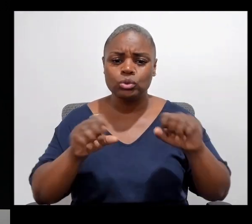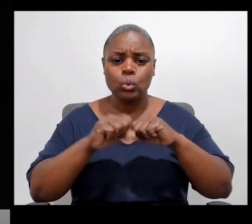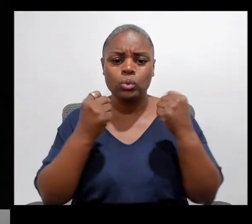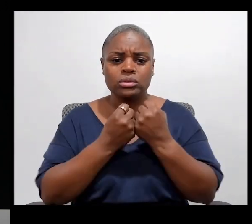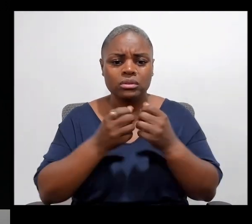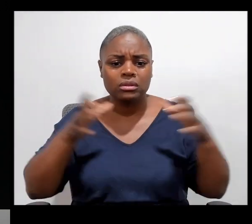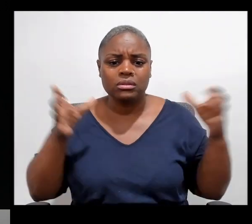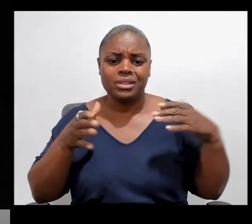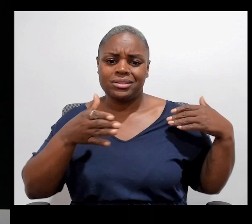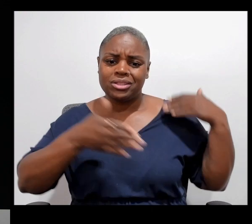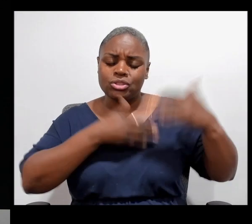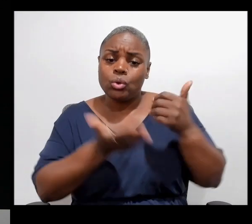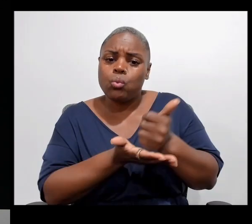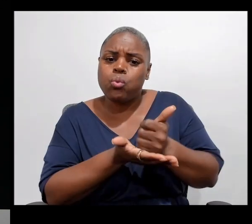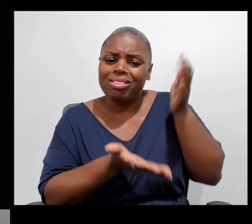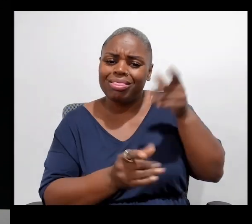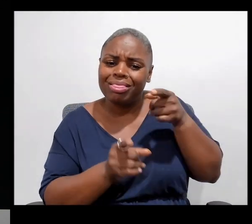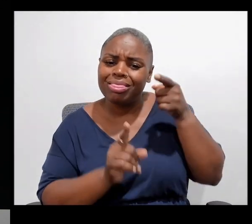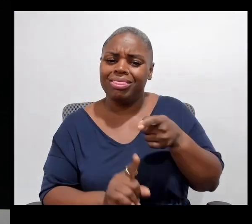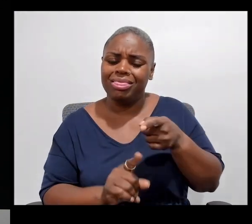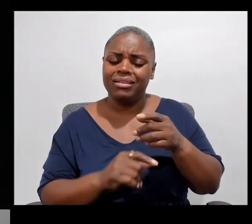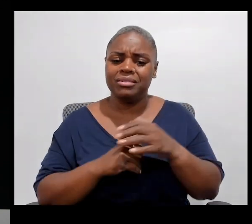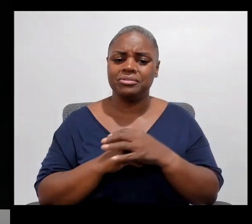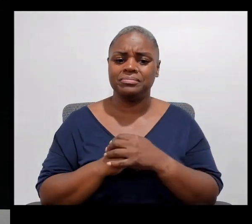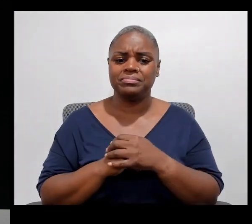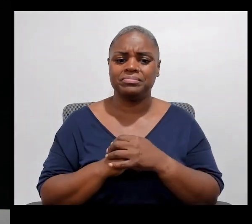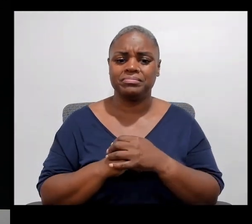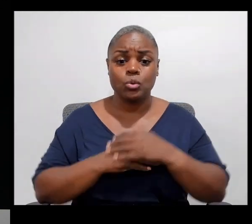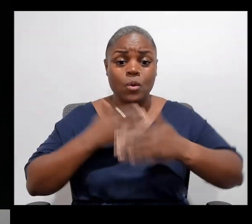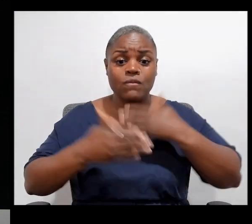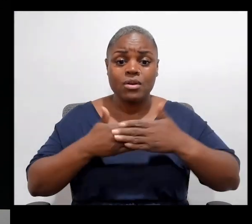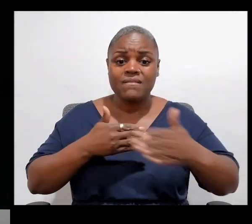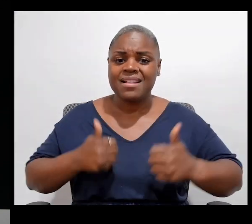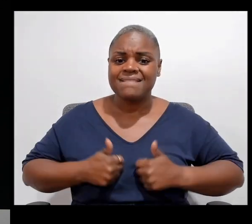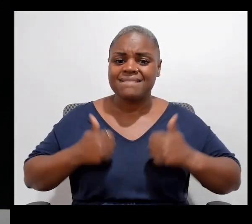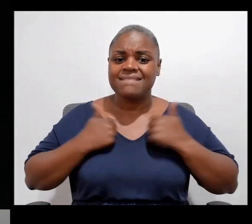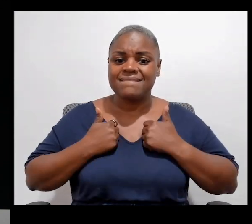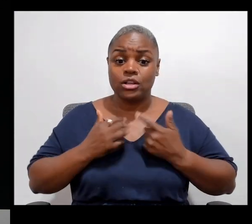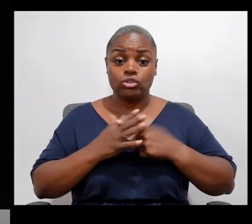It's about social mobility, it's about generational wealth. It's about moving forward in life.